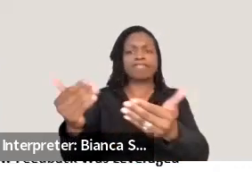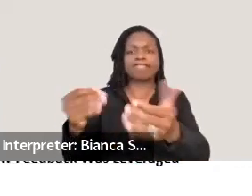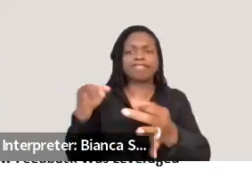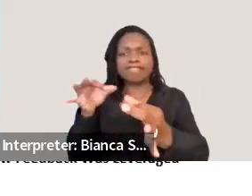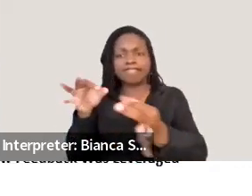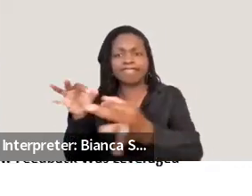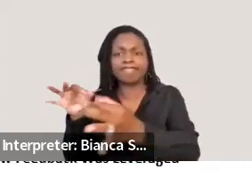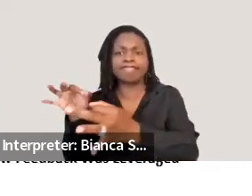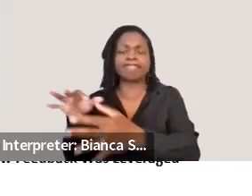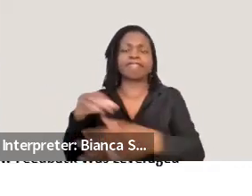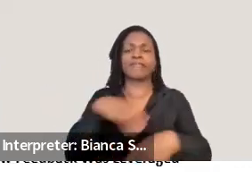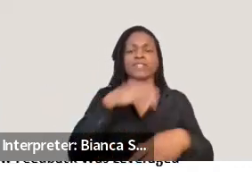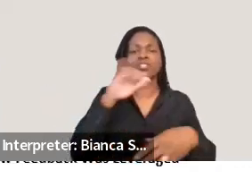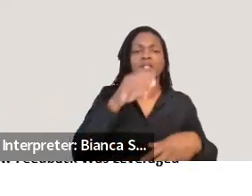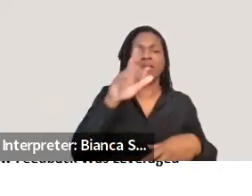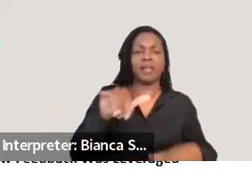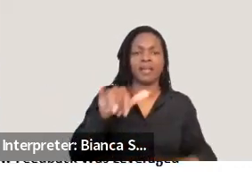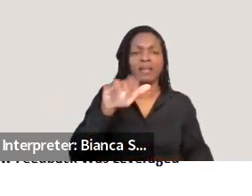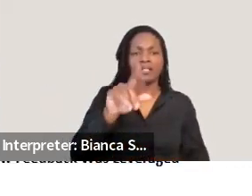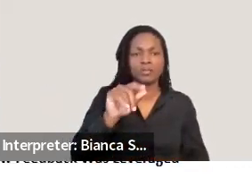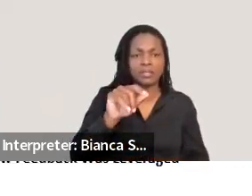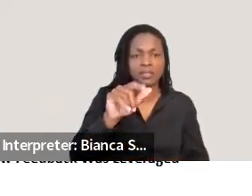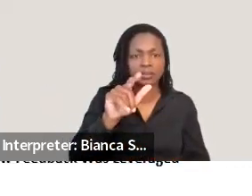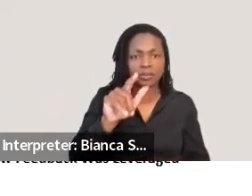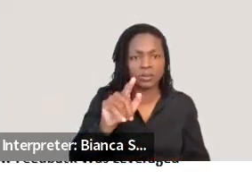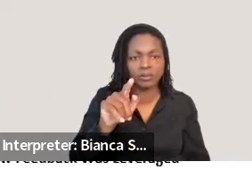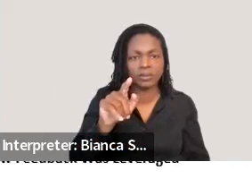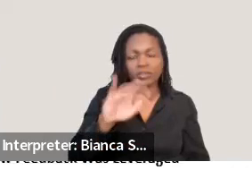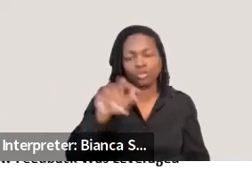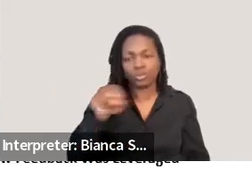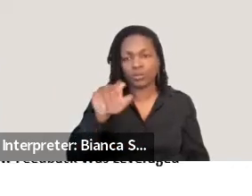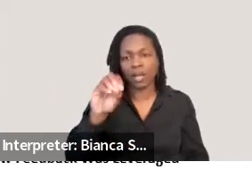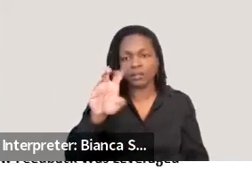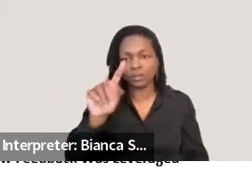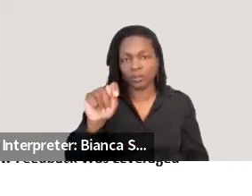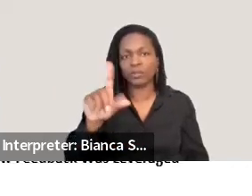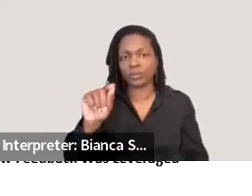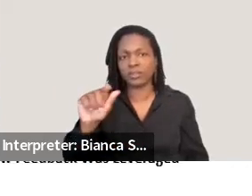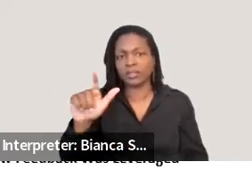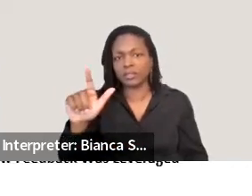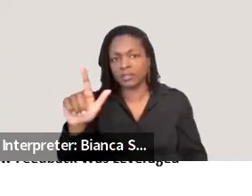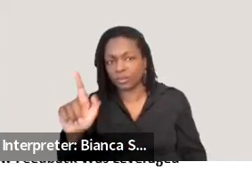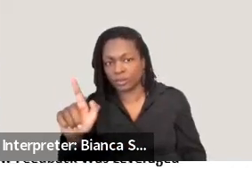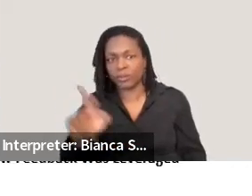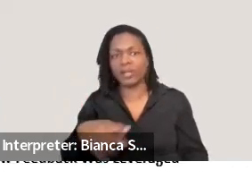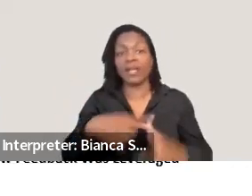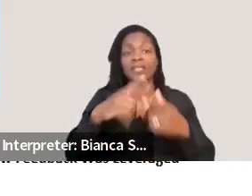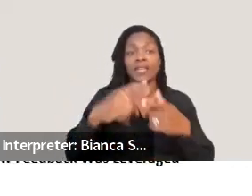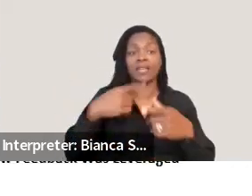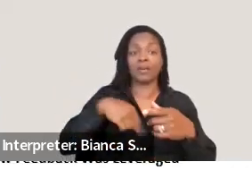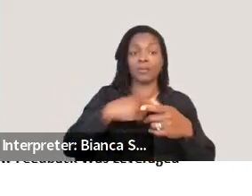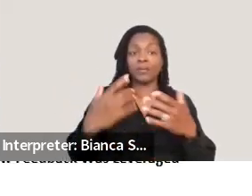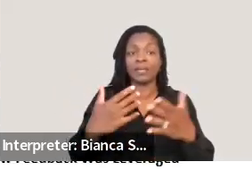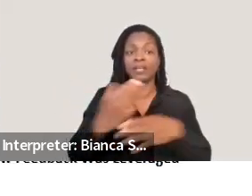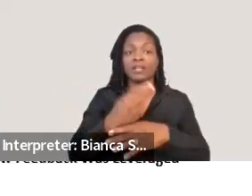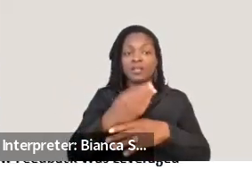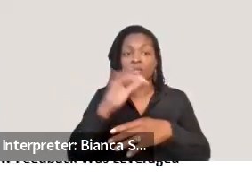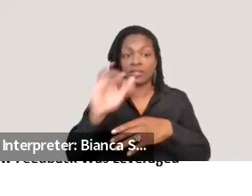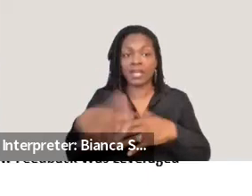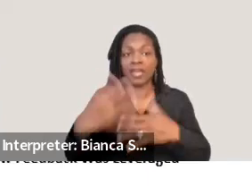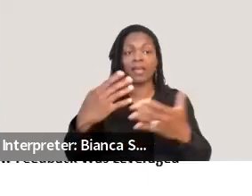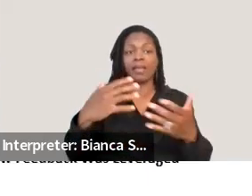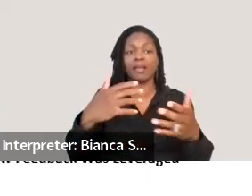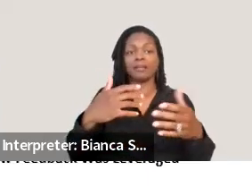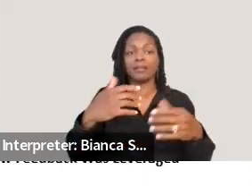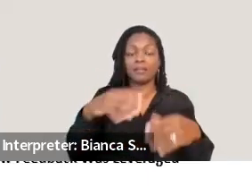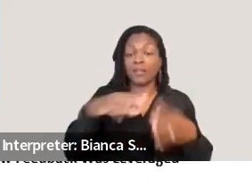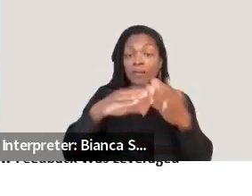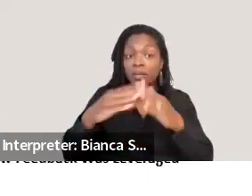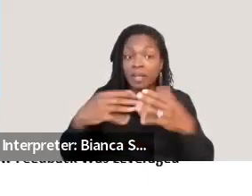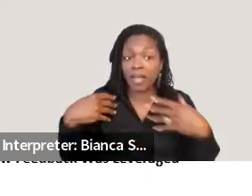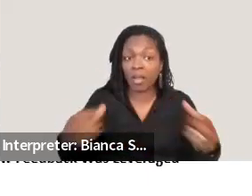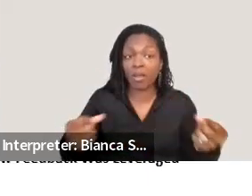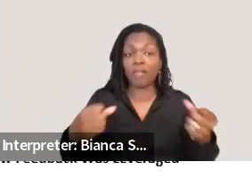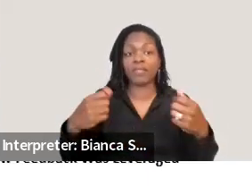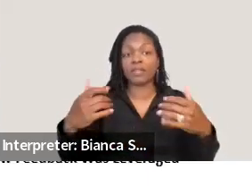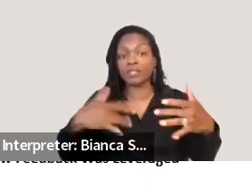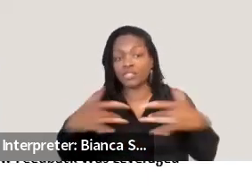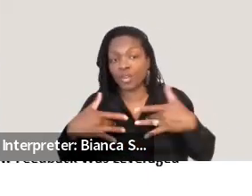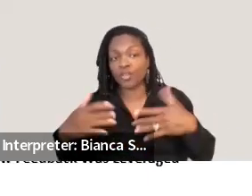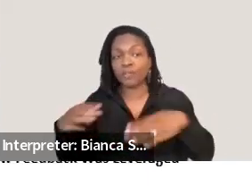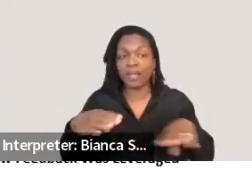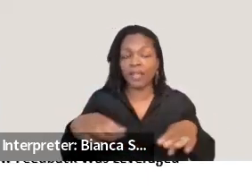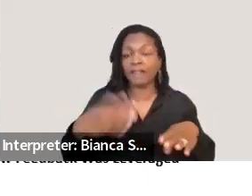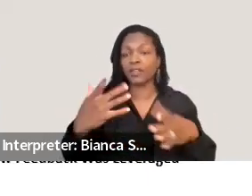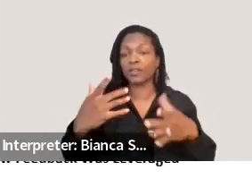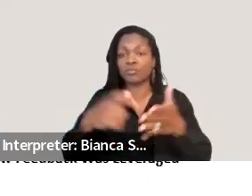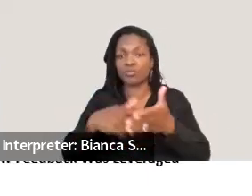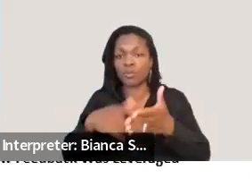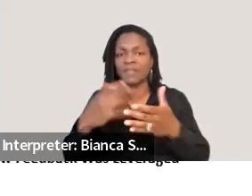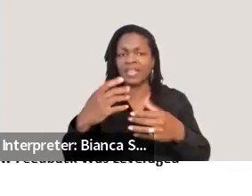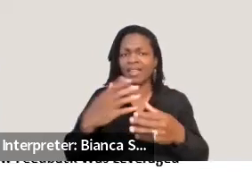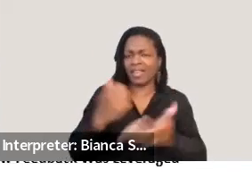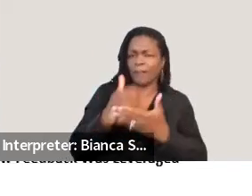Then we moved on to interviewing our community. Members and public health system leaders. To contextualize findings from secondary data that was found on our shop dashboard and to further understand responses received from our survey.